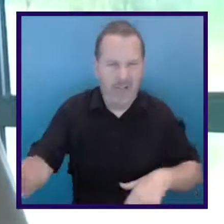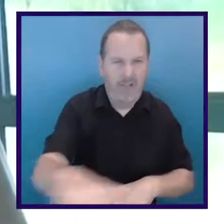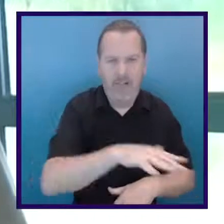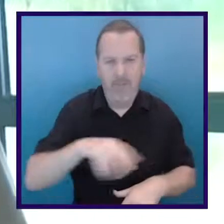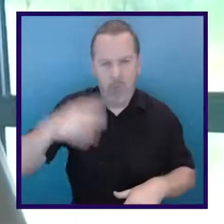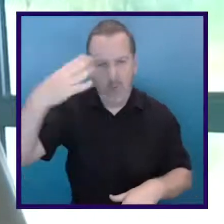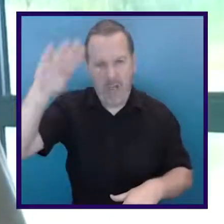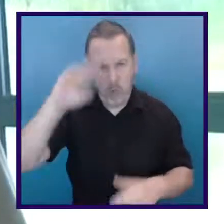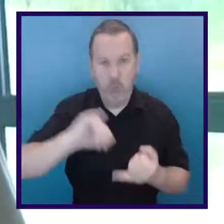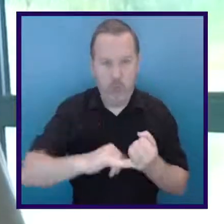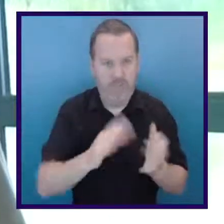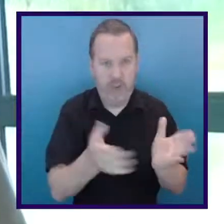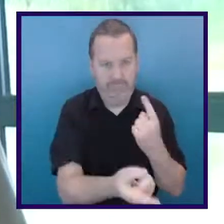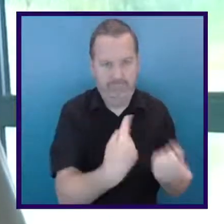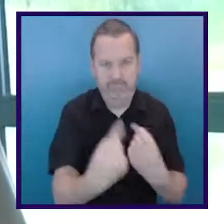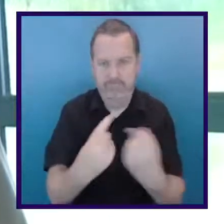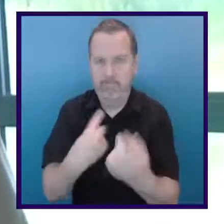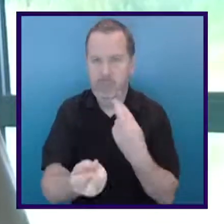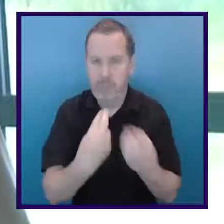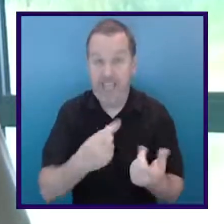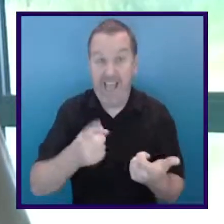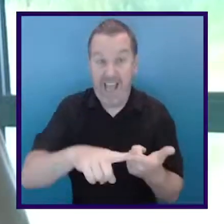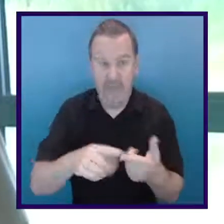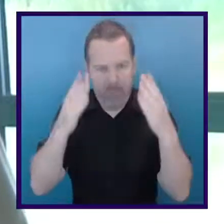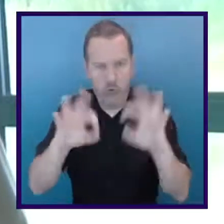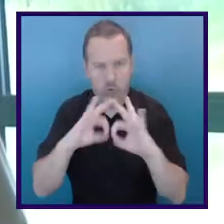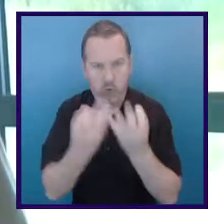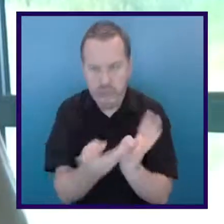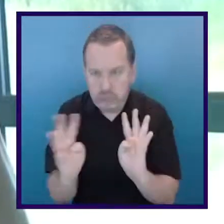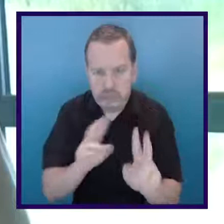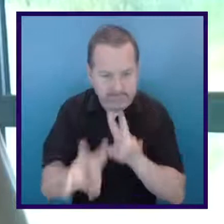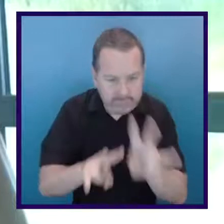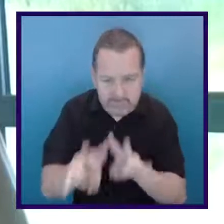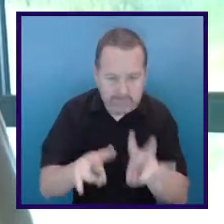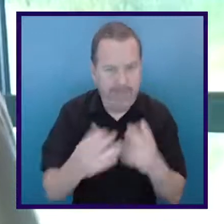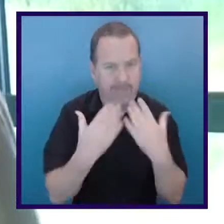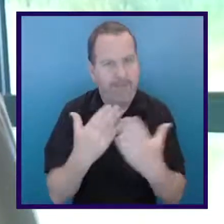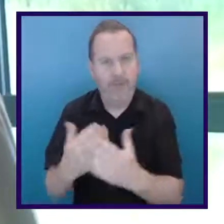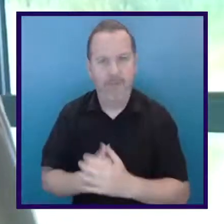survey questions, and also took part in the various focus groups. Some housekeeping before we start.